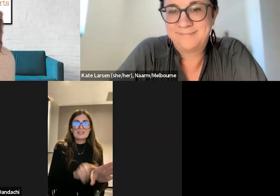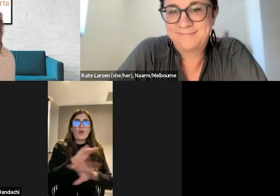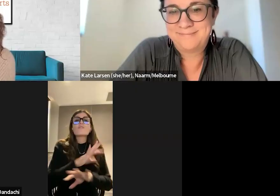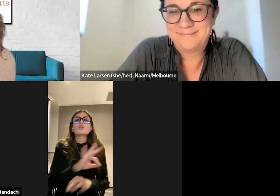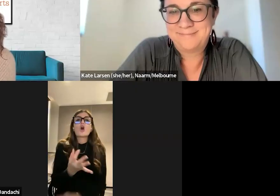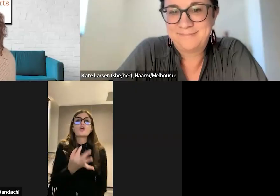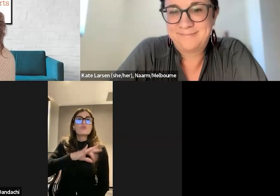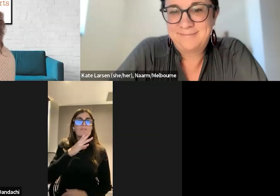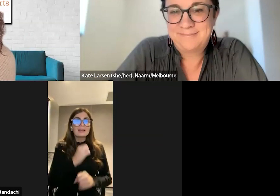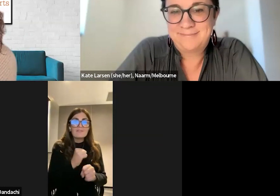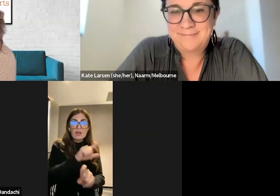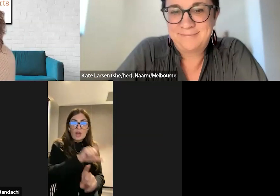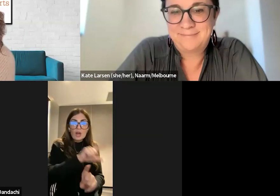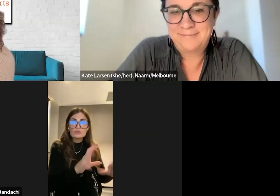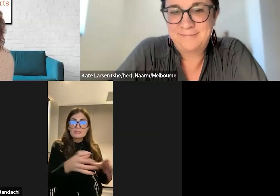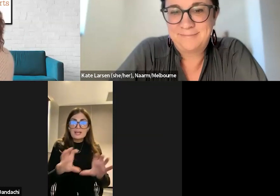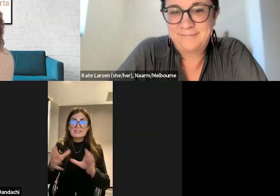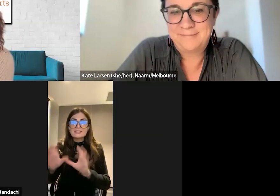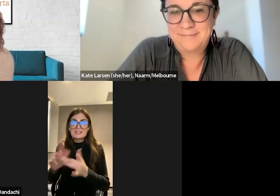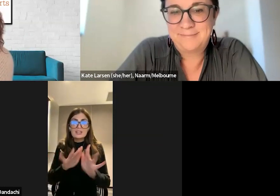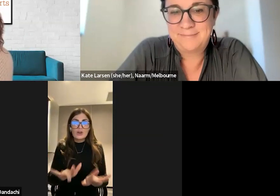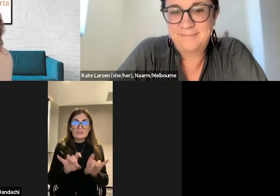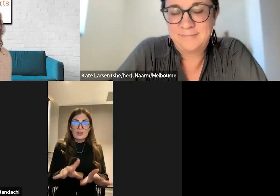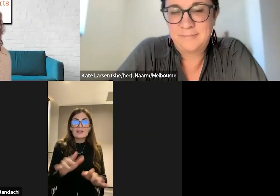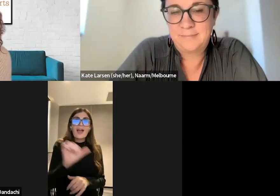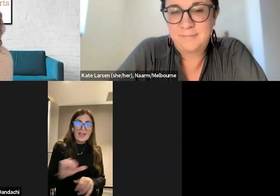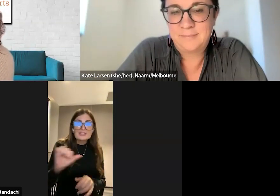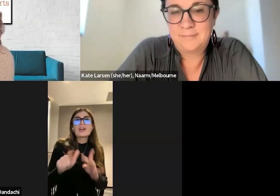and cultural sectors in Australia, Asia and the United Kingdom.